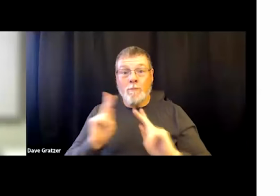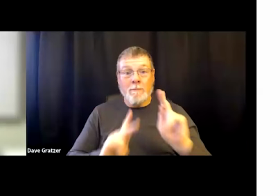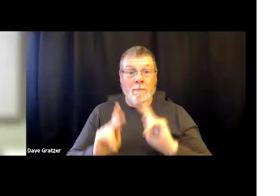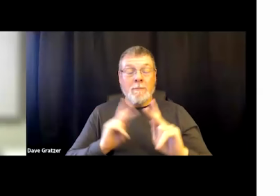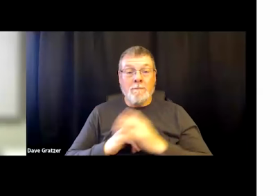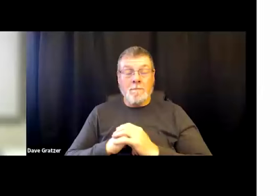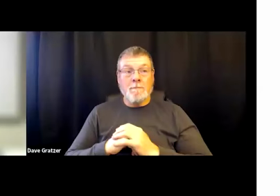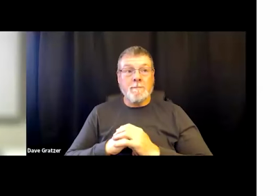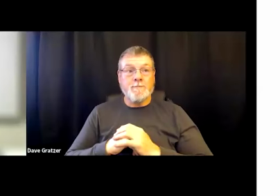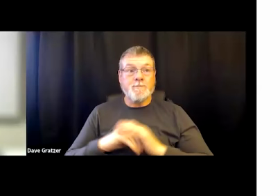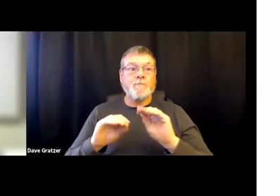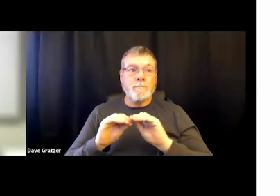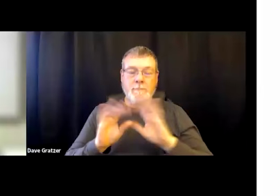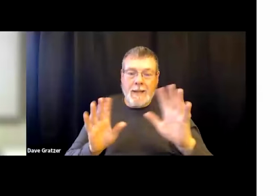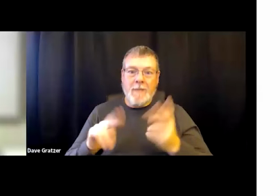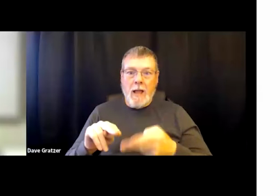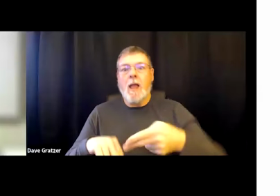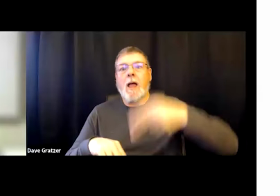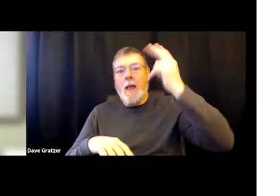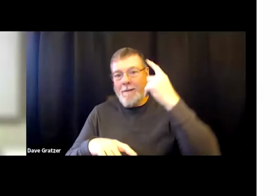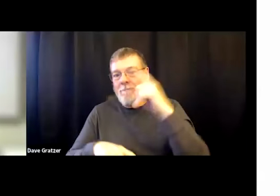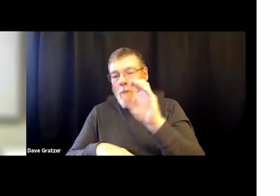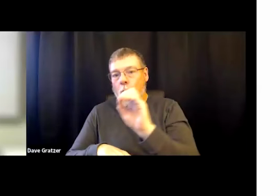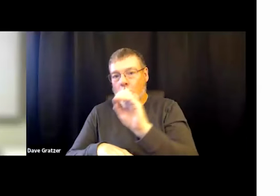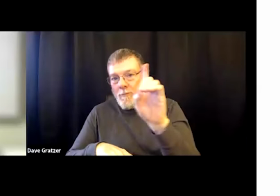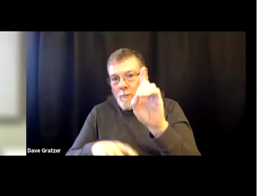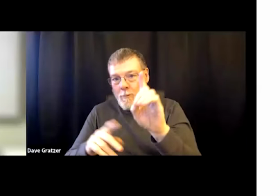Obviously elevated risk for overdose and mortality.